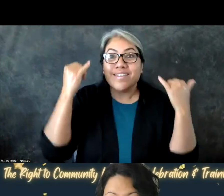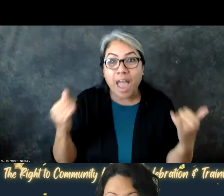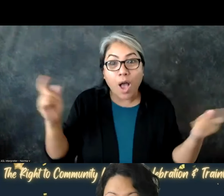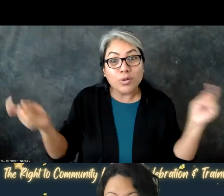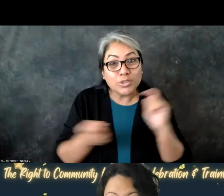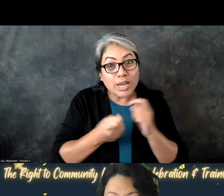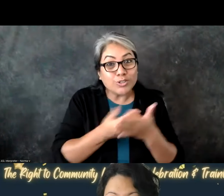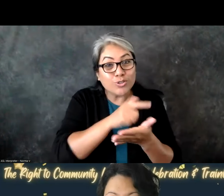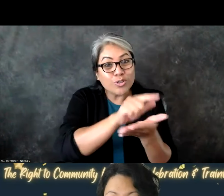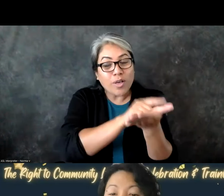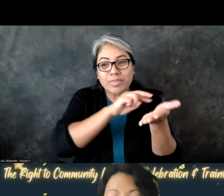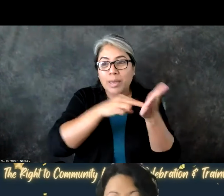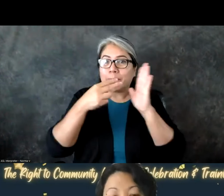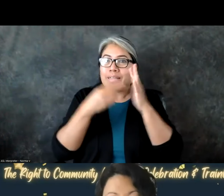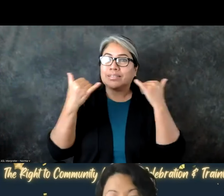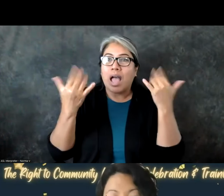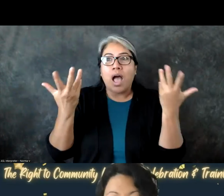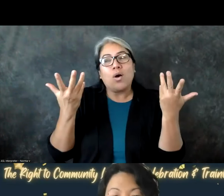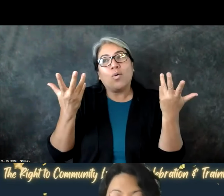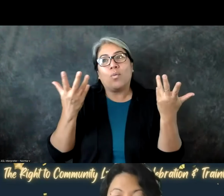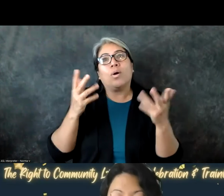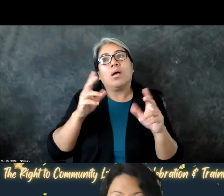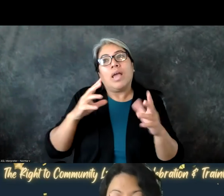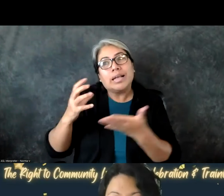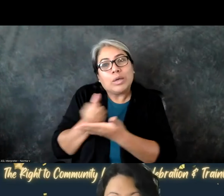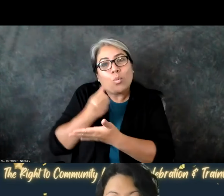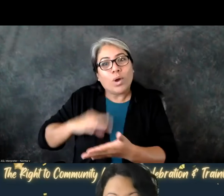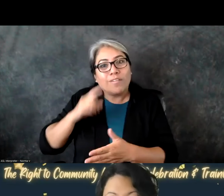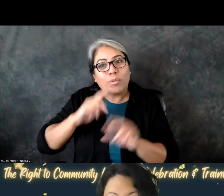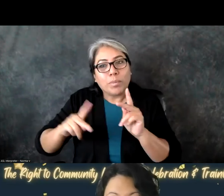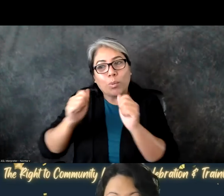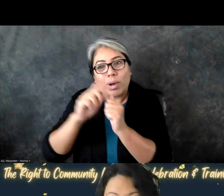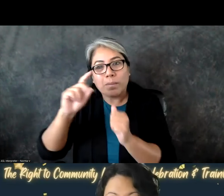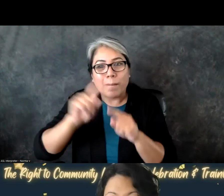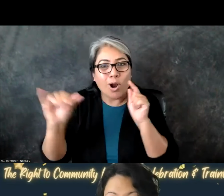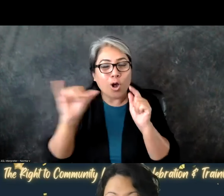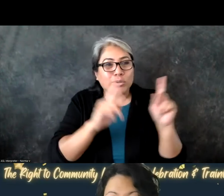care. So this is not only a win for seniors and people